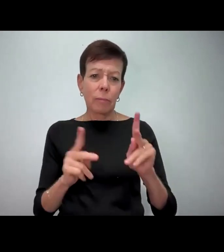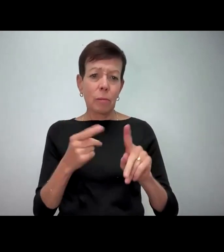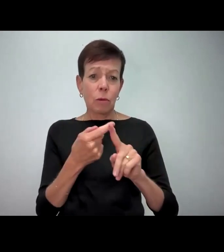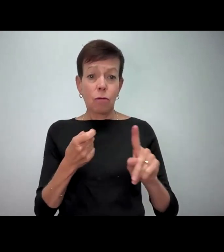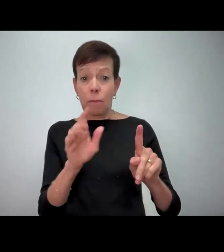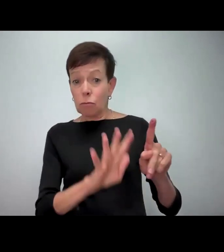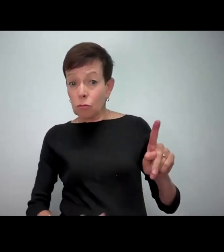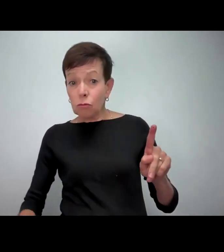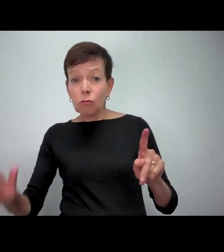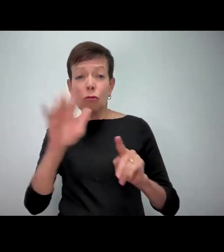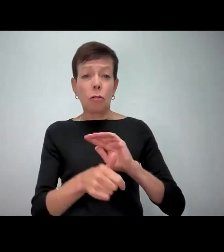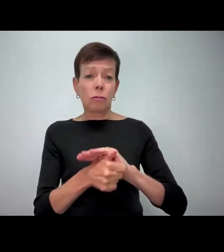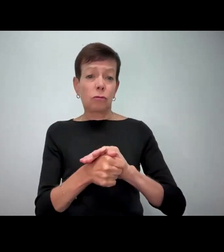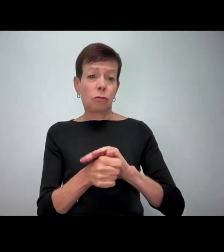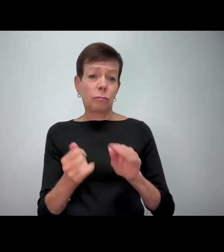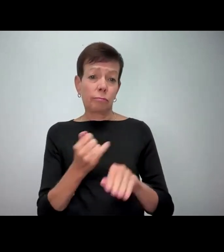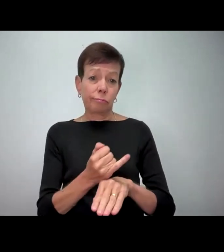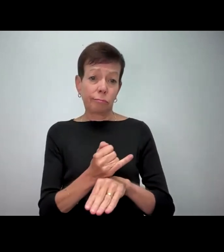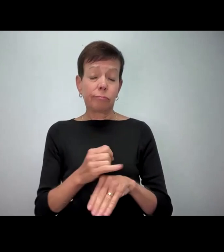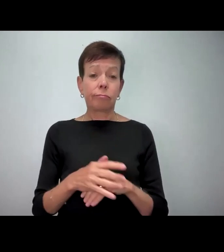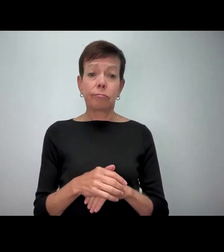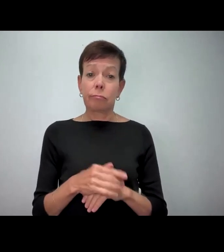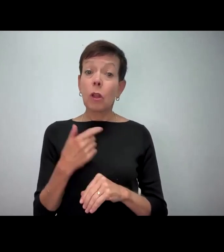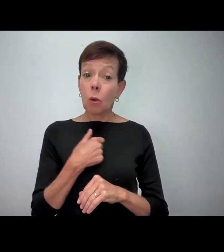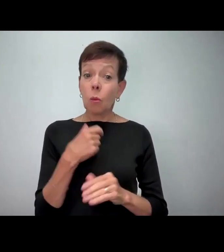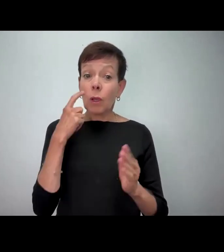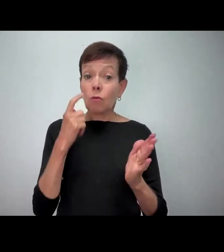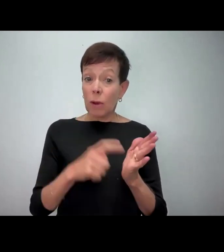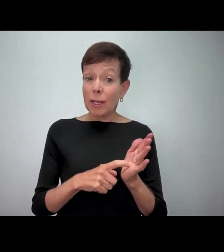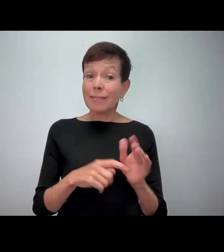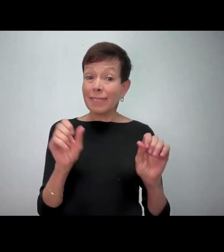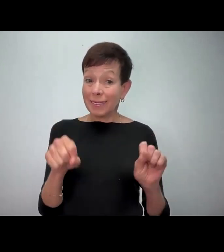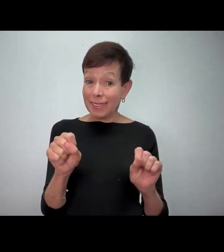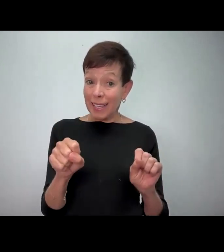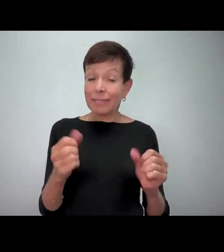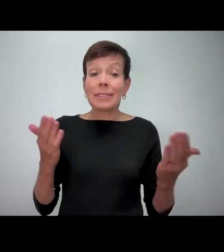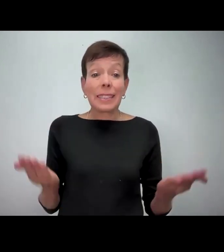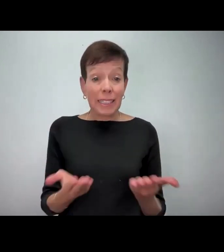We acknowledge that there has been art, music, dance, storytelling and ceremony on this land